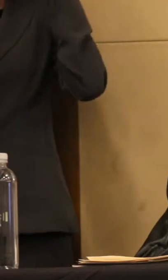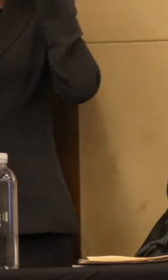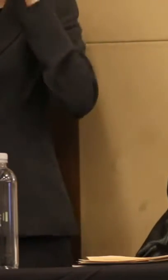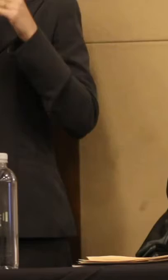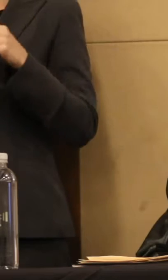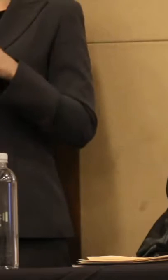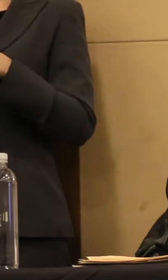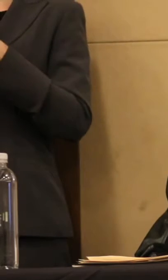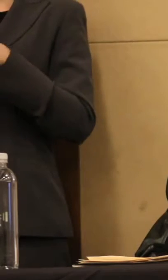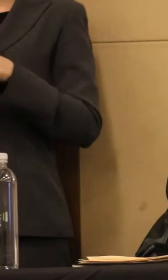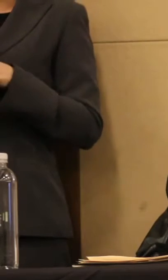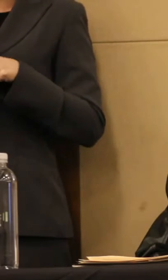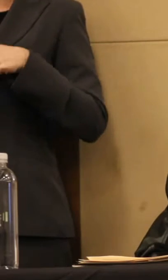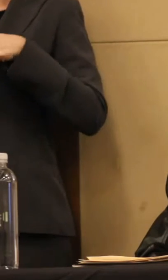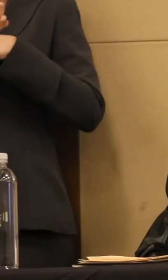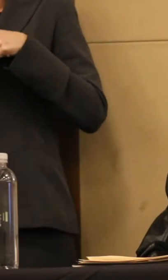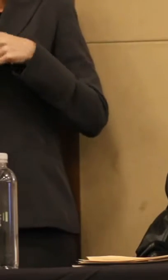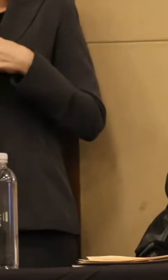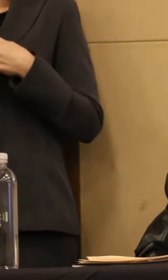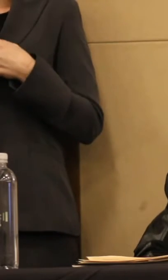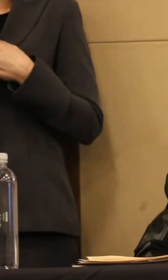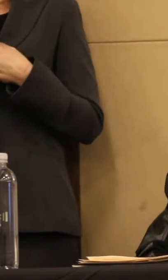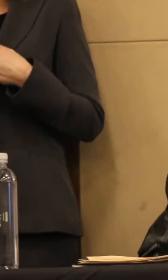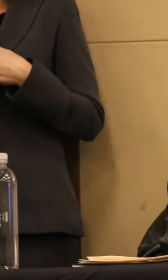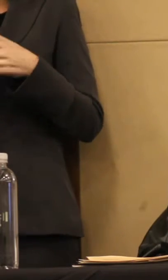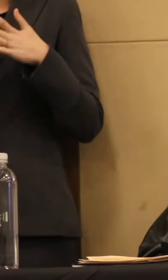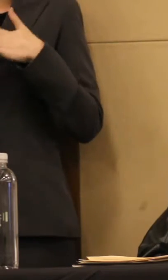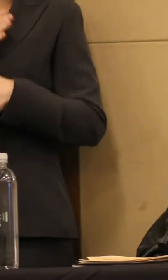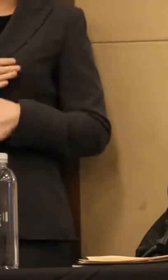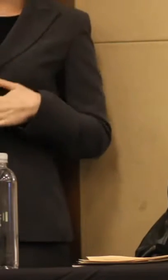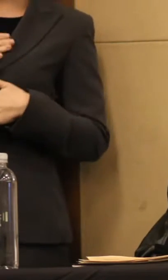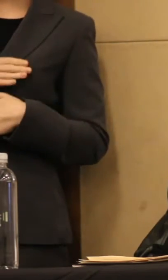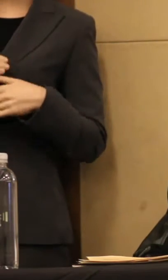in the media and entertainment industry is so critical.